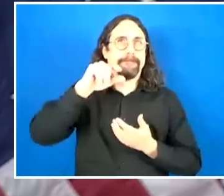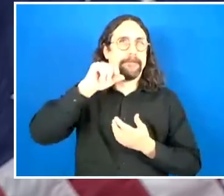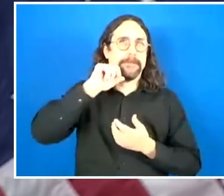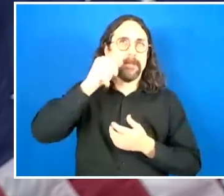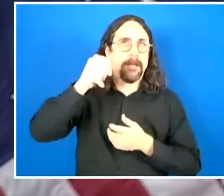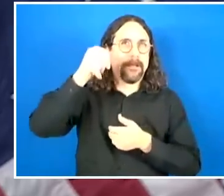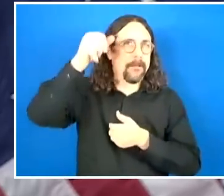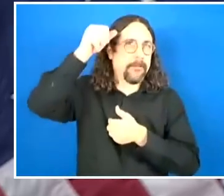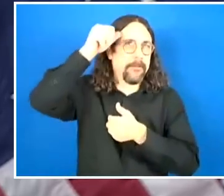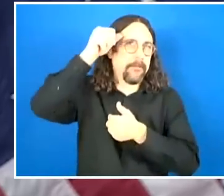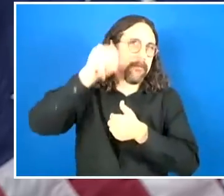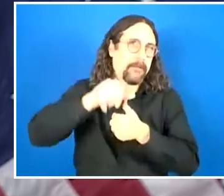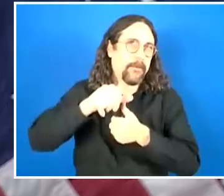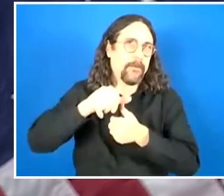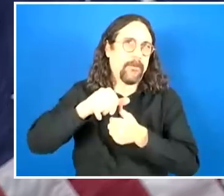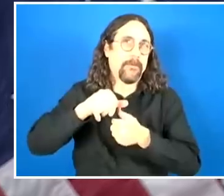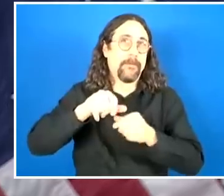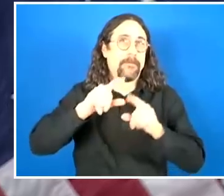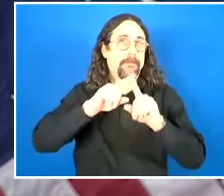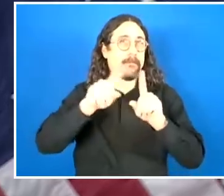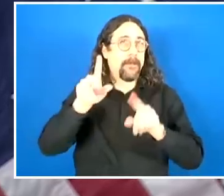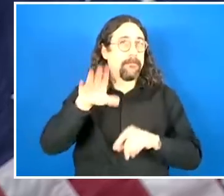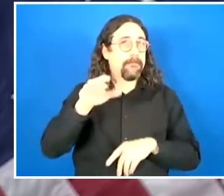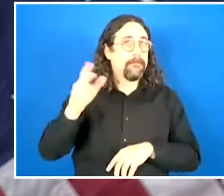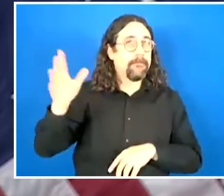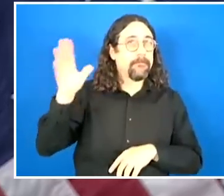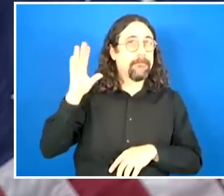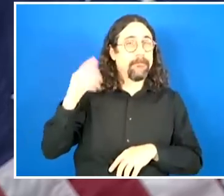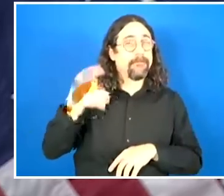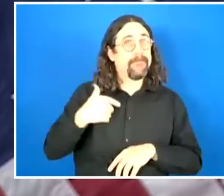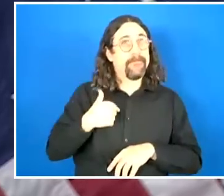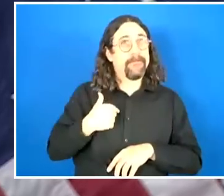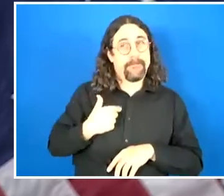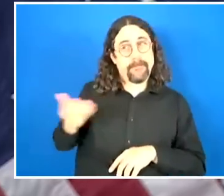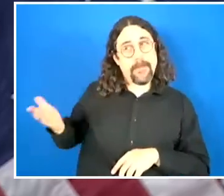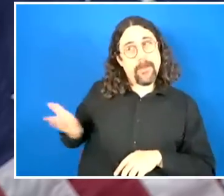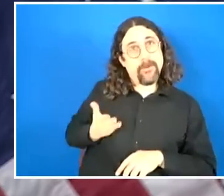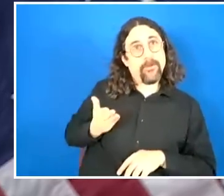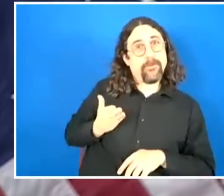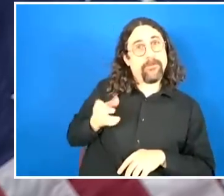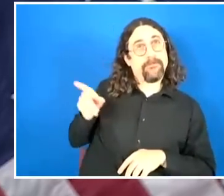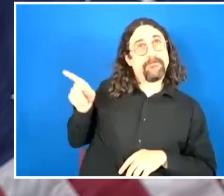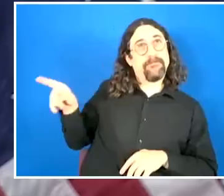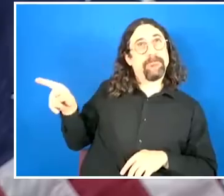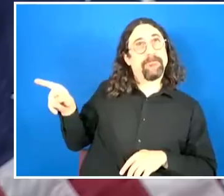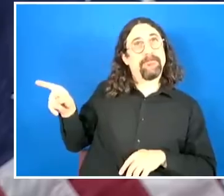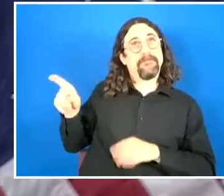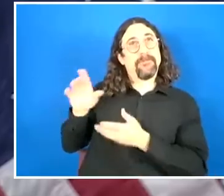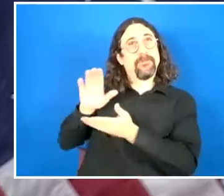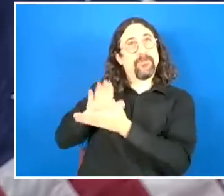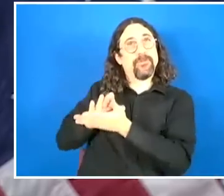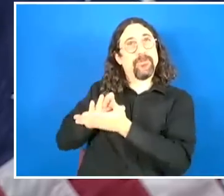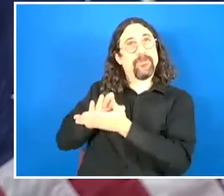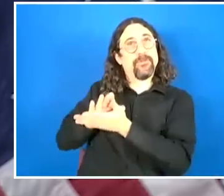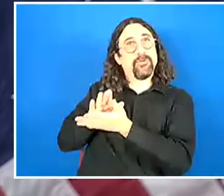IS AT THE TIME THAT I HIRED RICHARD TO LEAD THE LARGEST